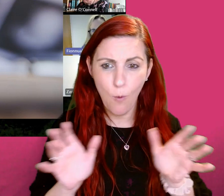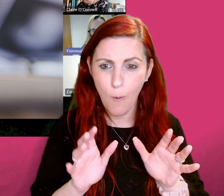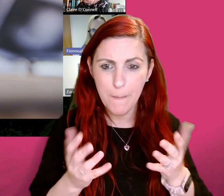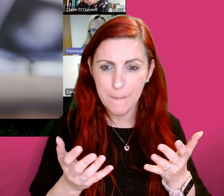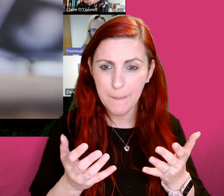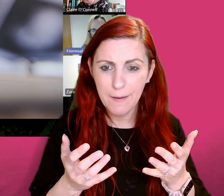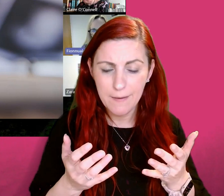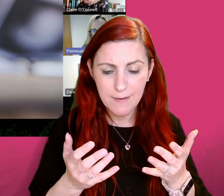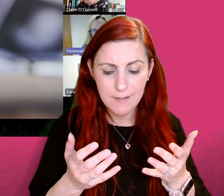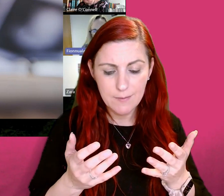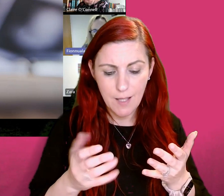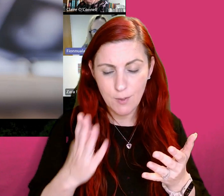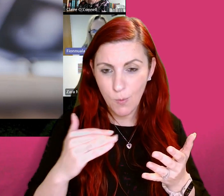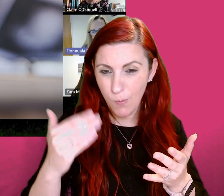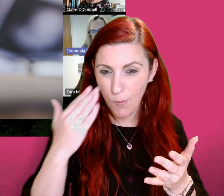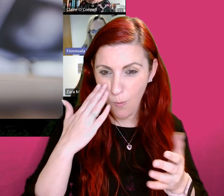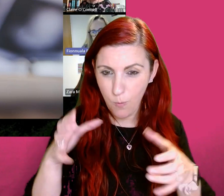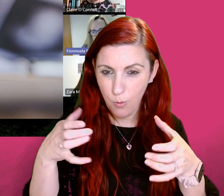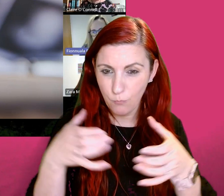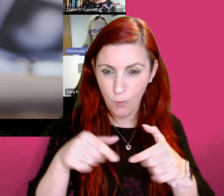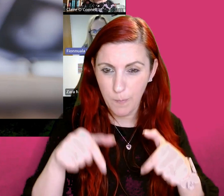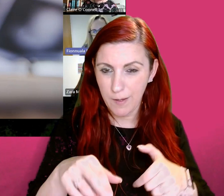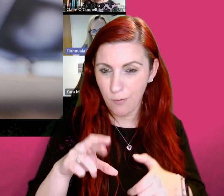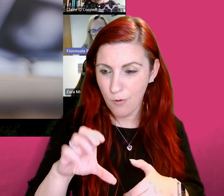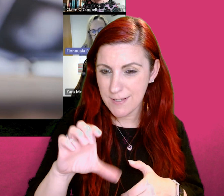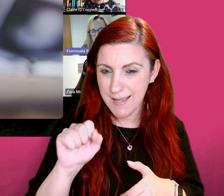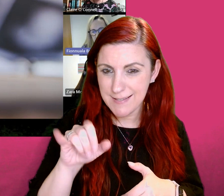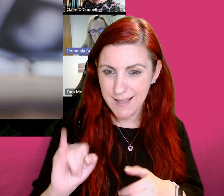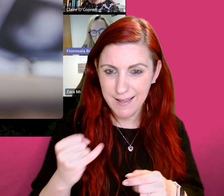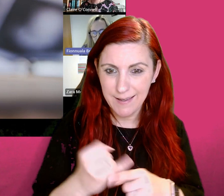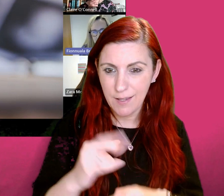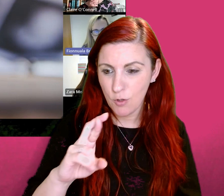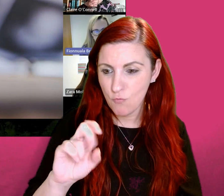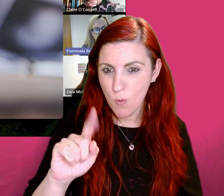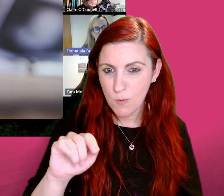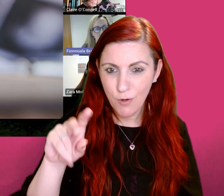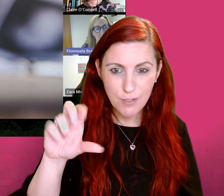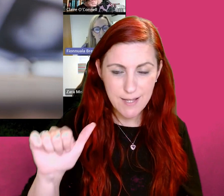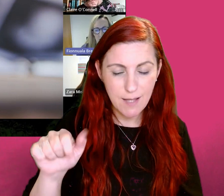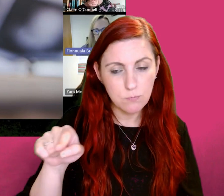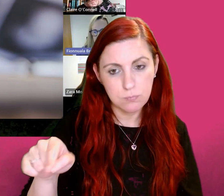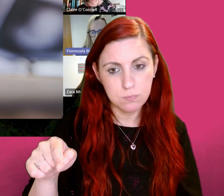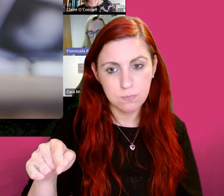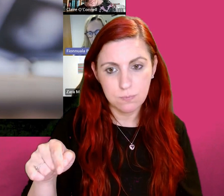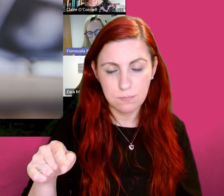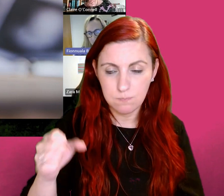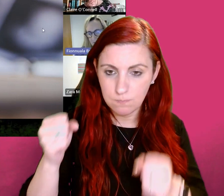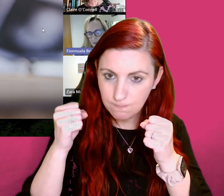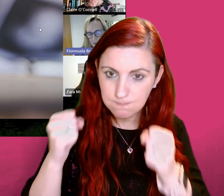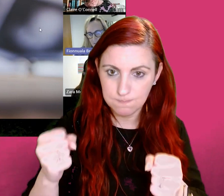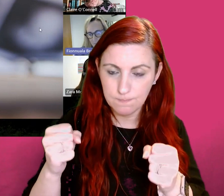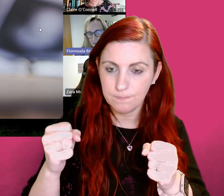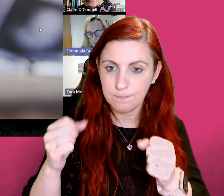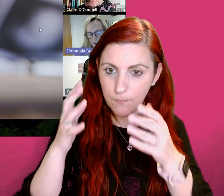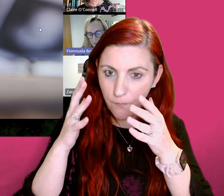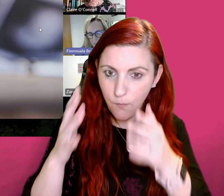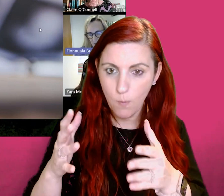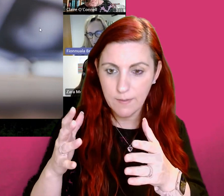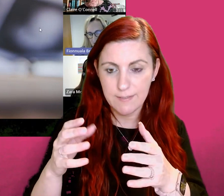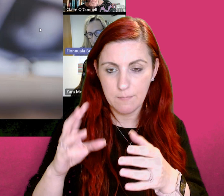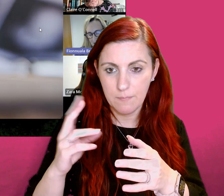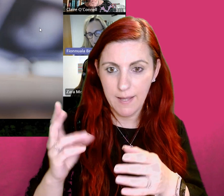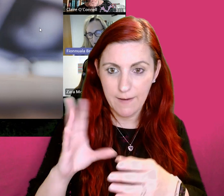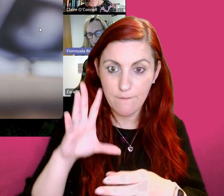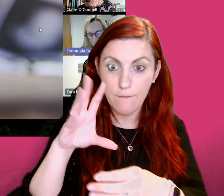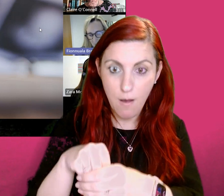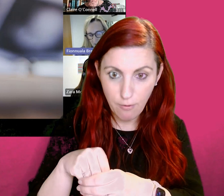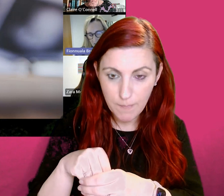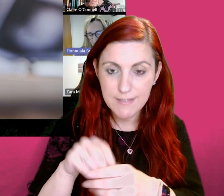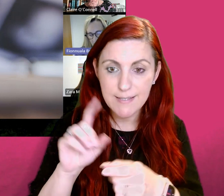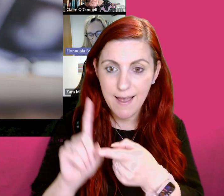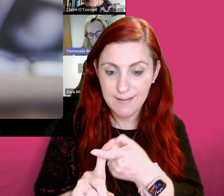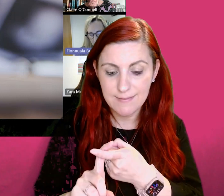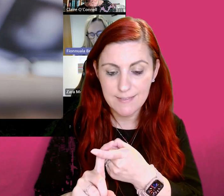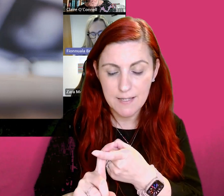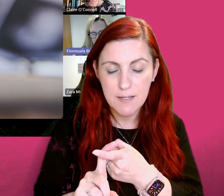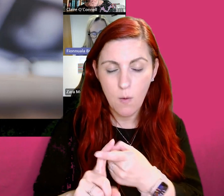the uh group here at orsi runda is very heavily invested in um public involvement and we have a